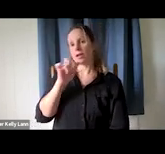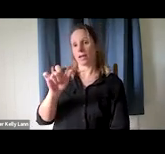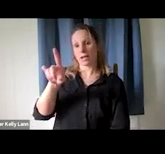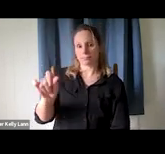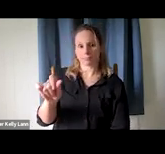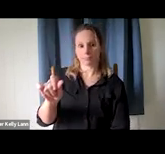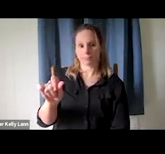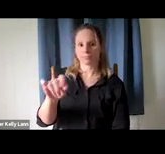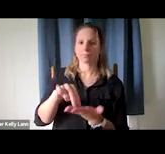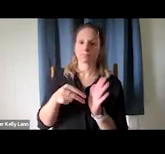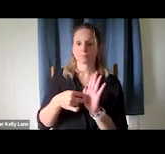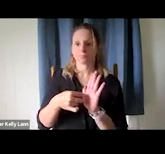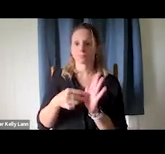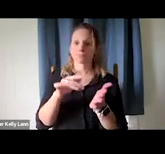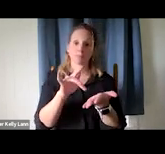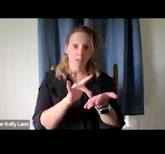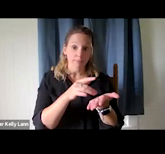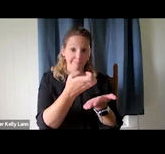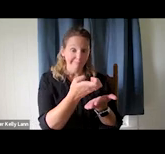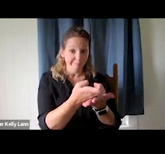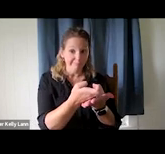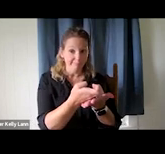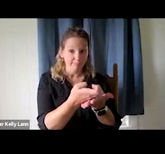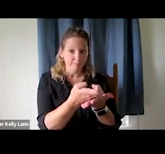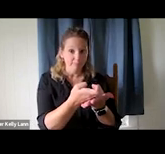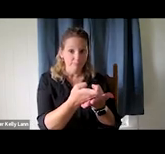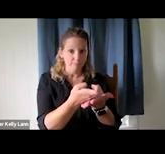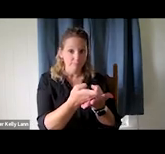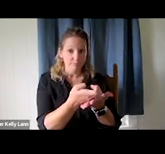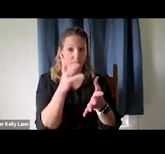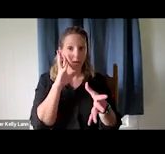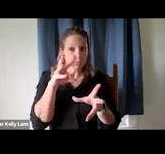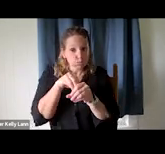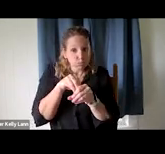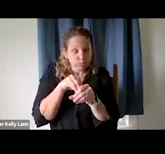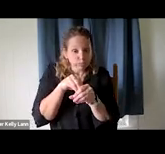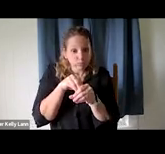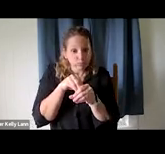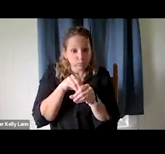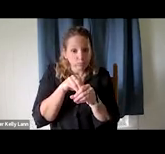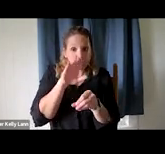So this can be medical evidence that's, you know, contained within their records,